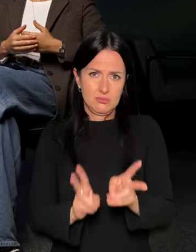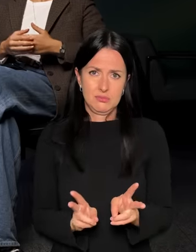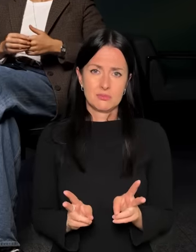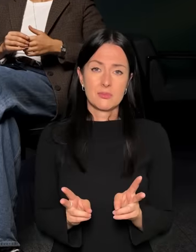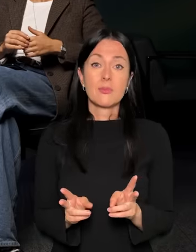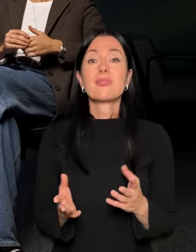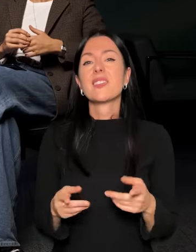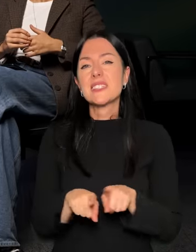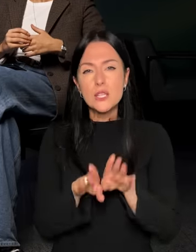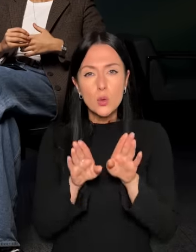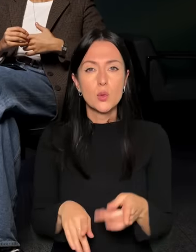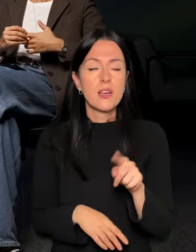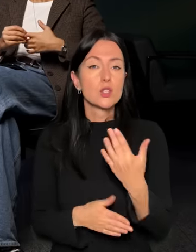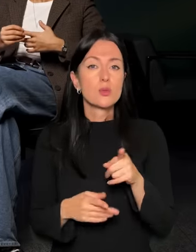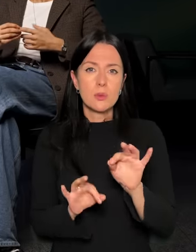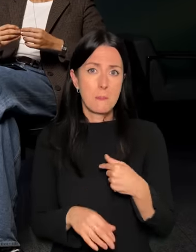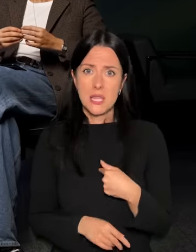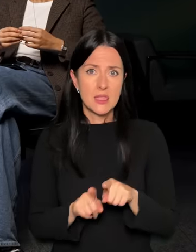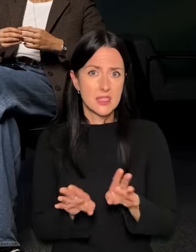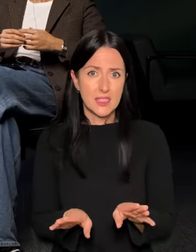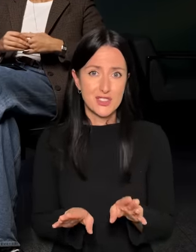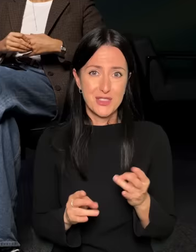But even if you weren't explained, and I wasn't explained either,